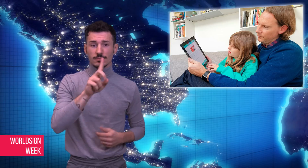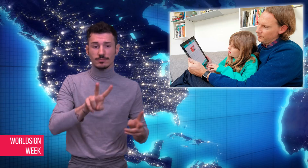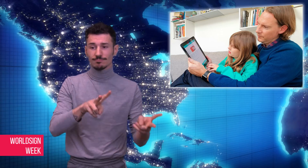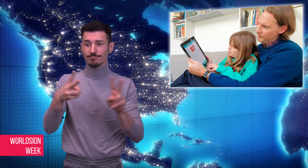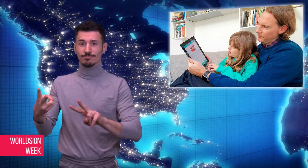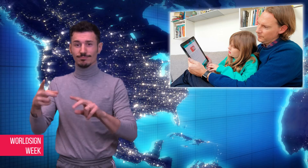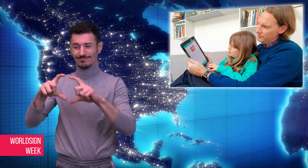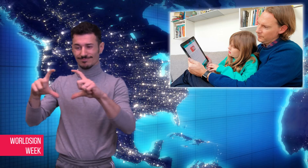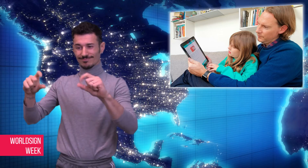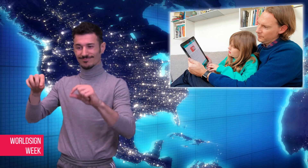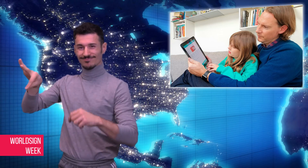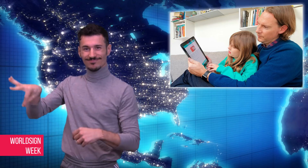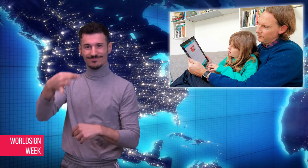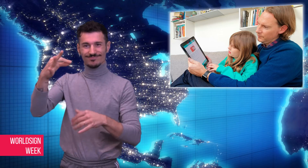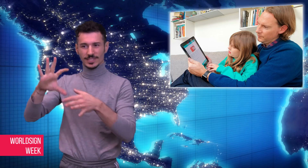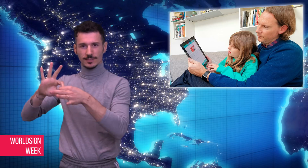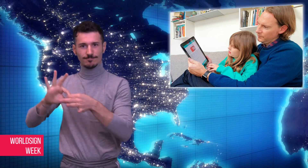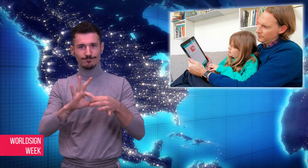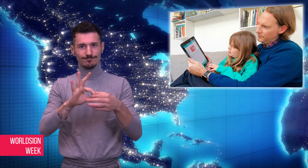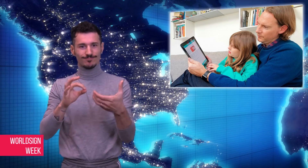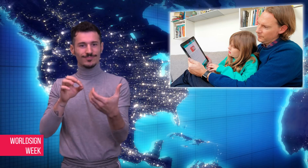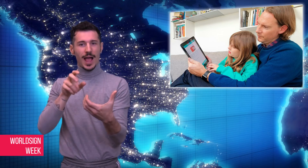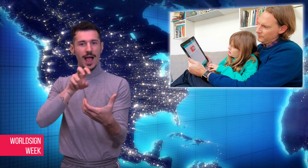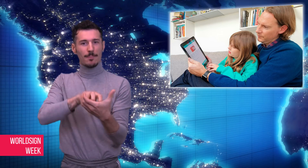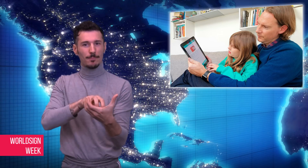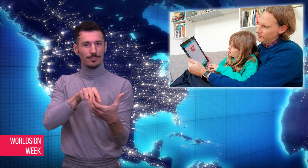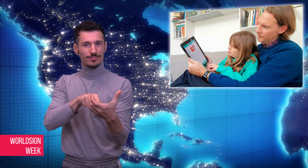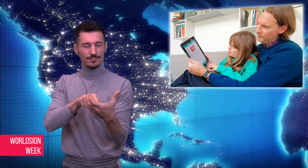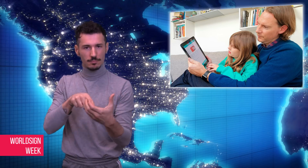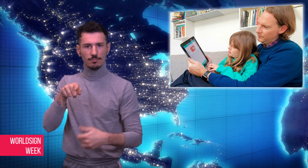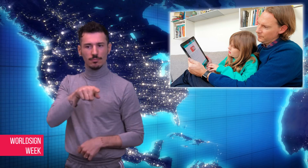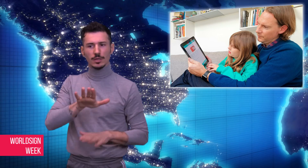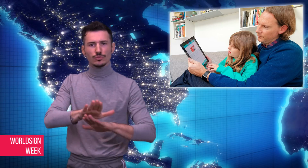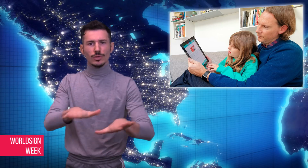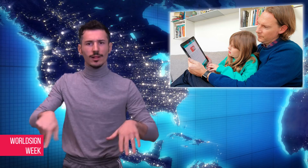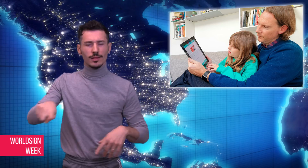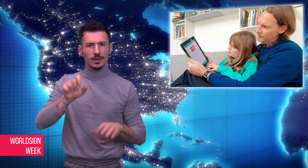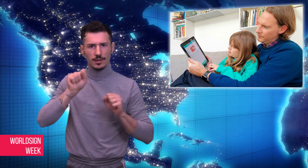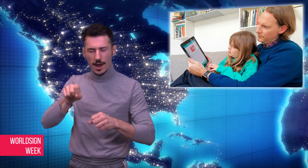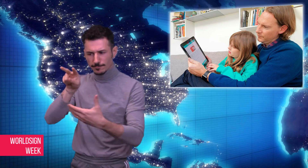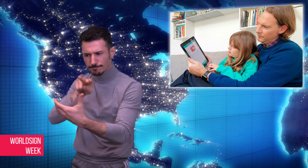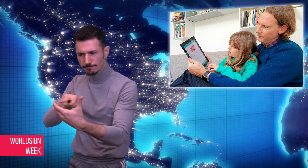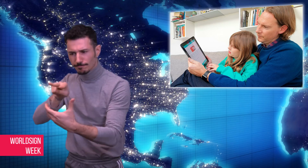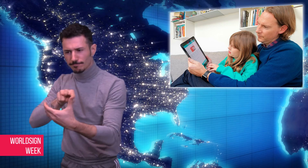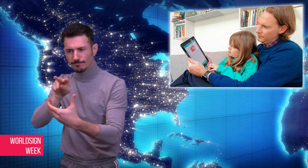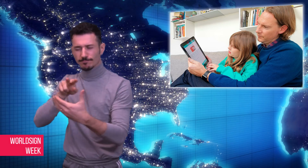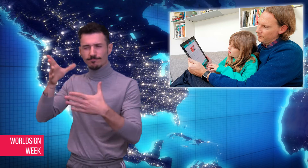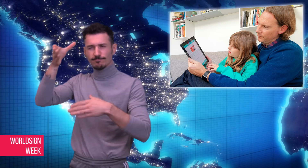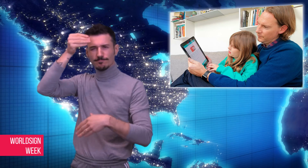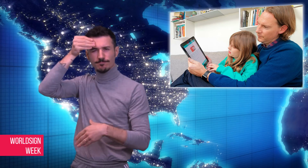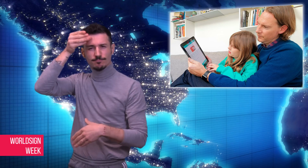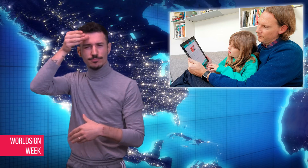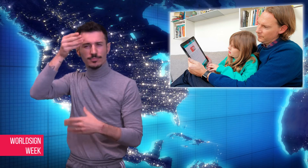check balances using Gohenry, and usually start thinking